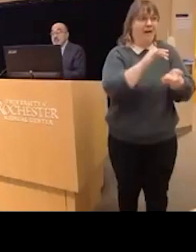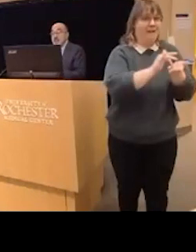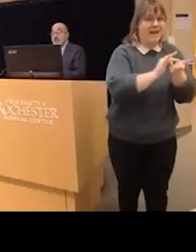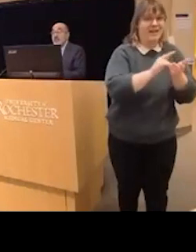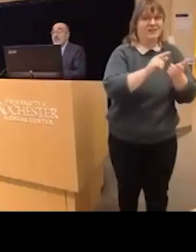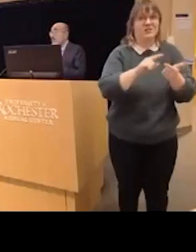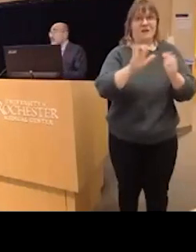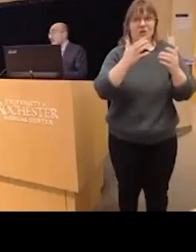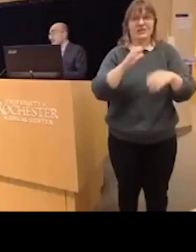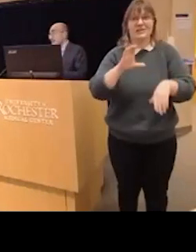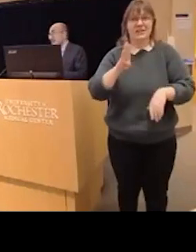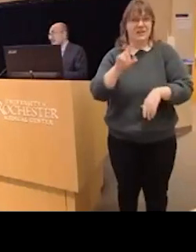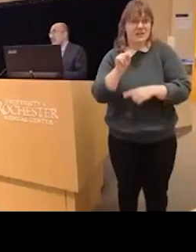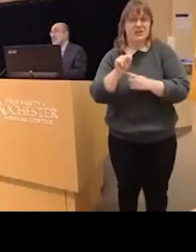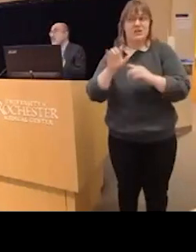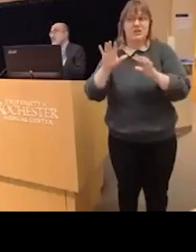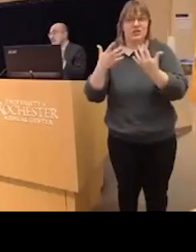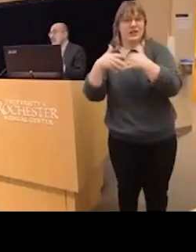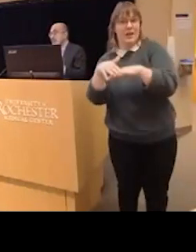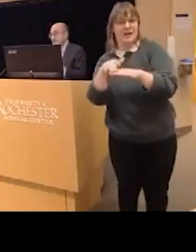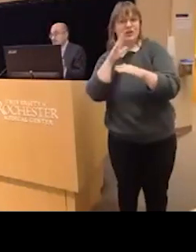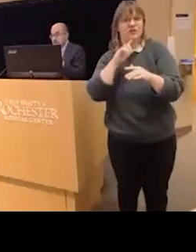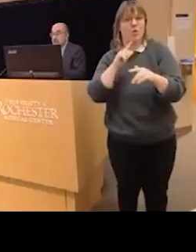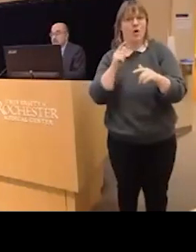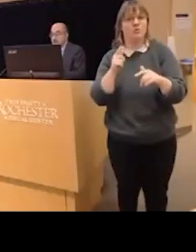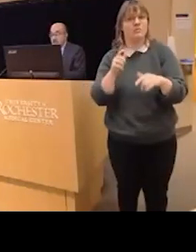combination for major depression right that's almost exactly kind of what the pattern is and